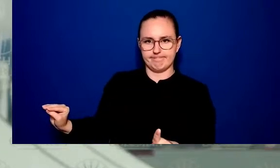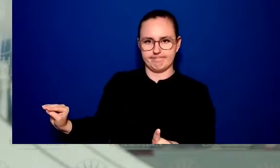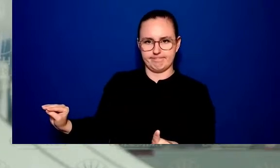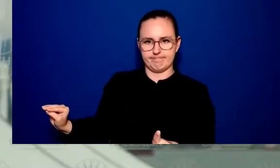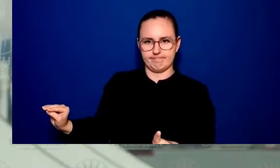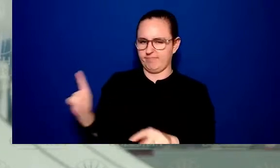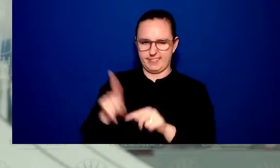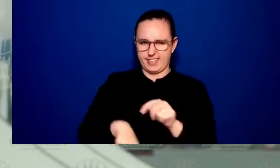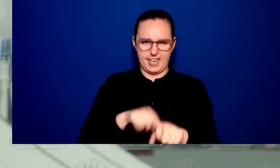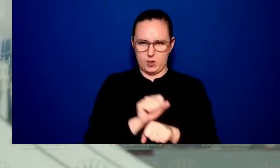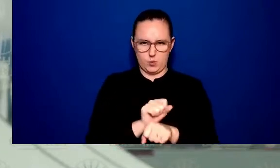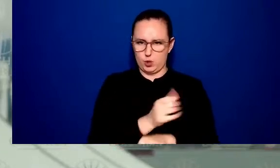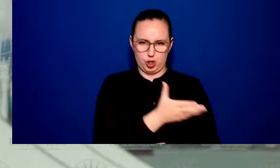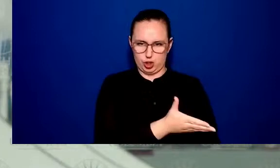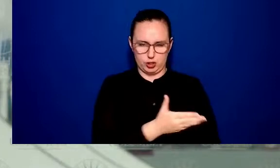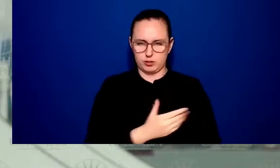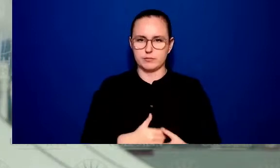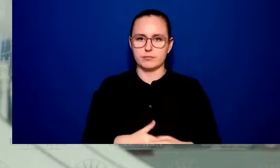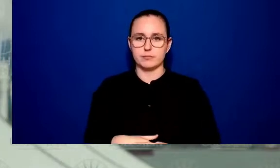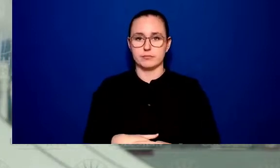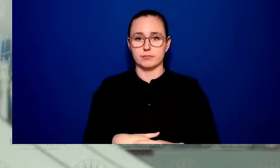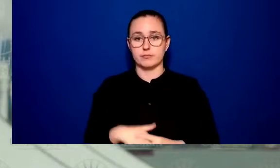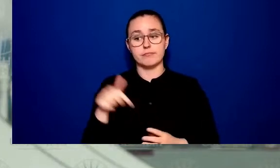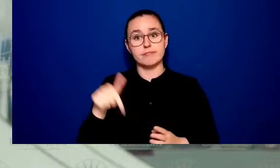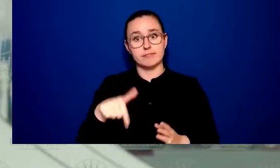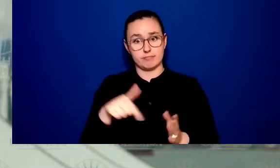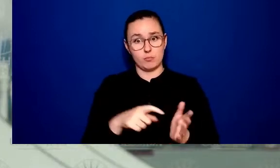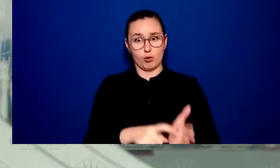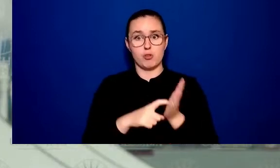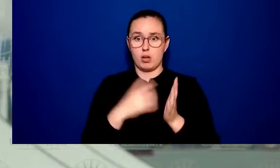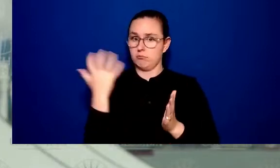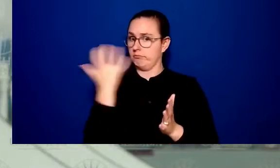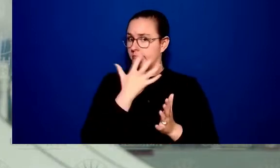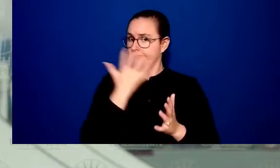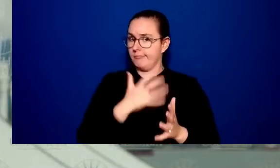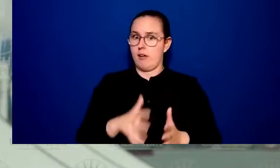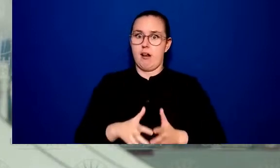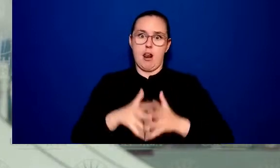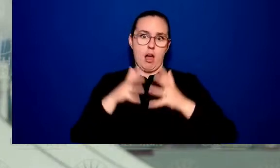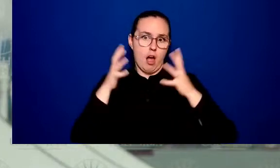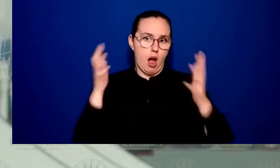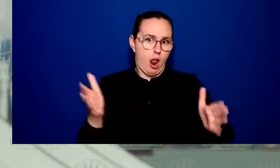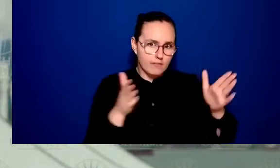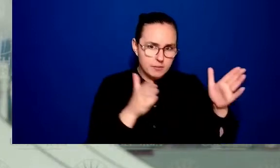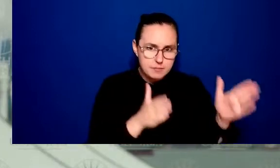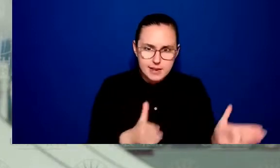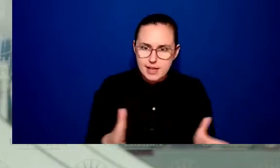significant portion of the Romanian people who are not yet vaccinated or unvaccinated in